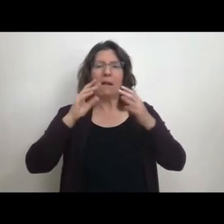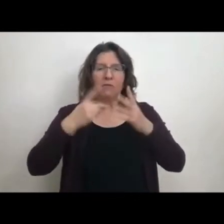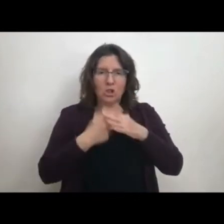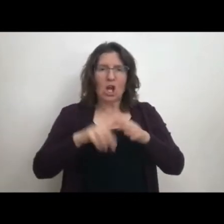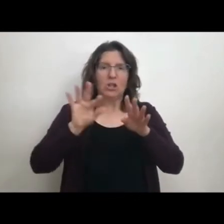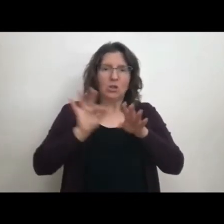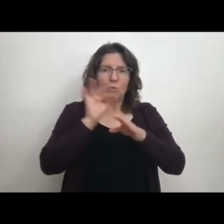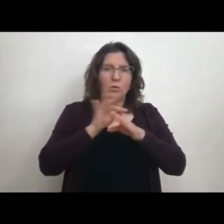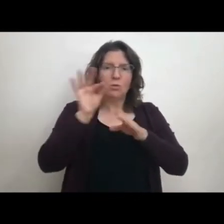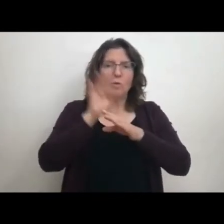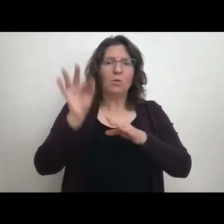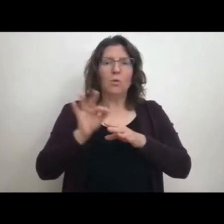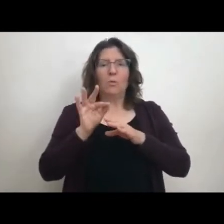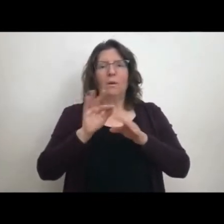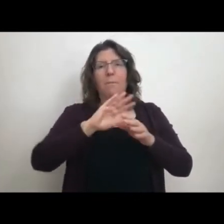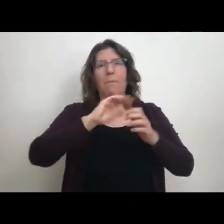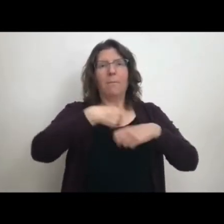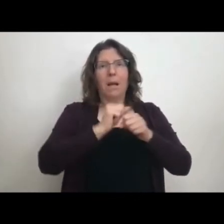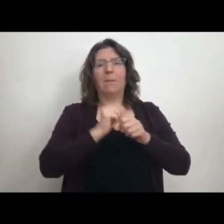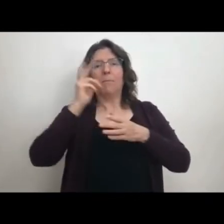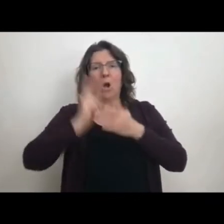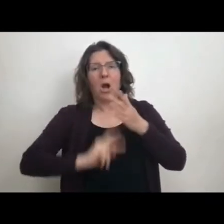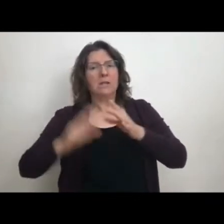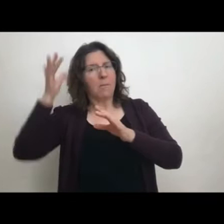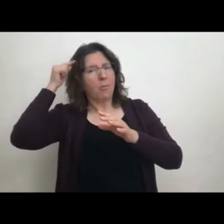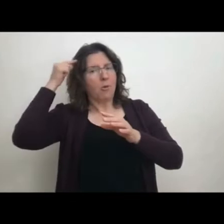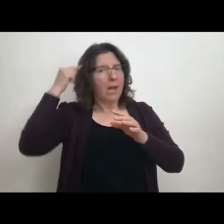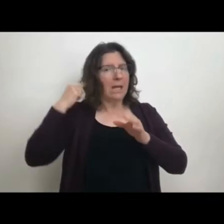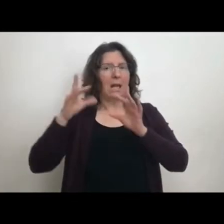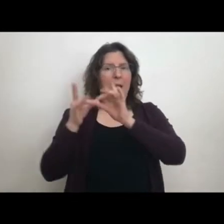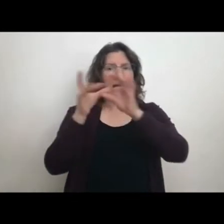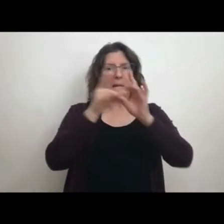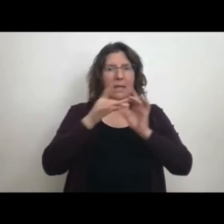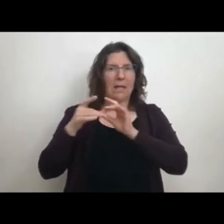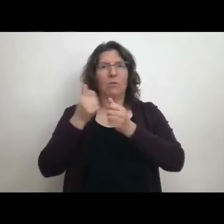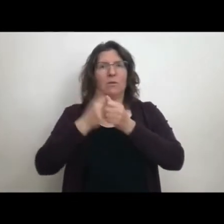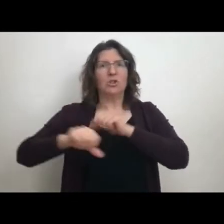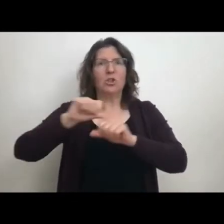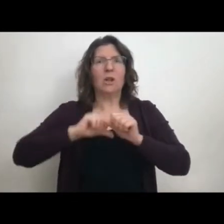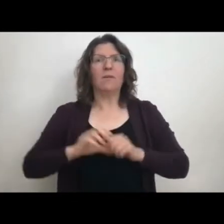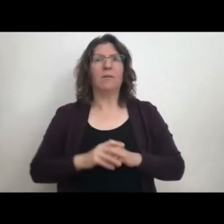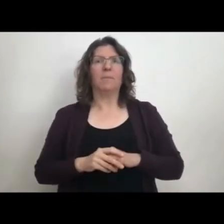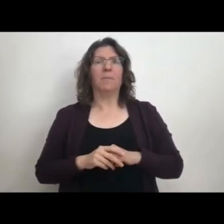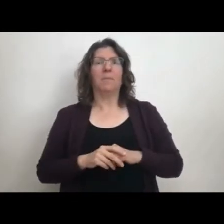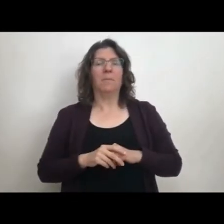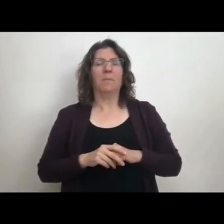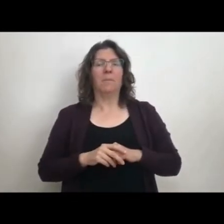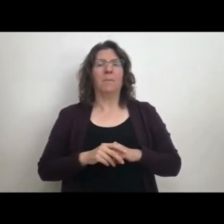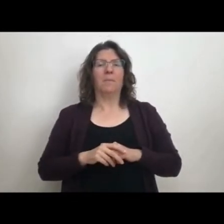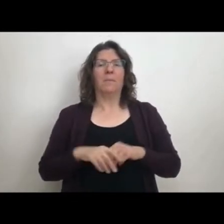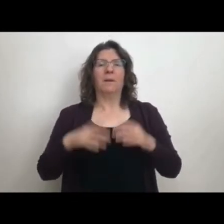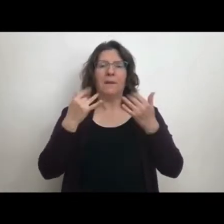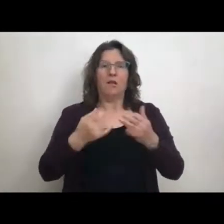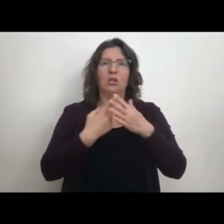The breaks and disconnections in the brain, caused by language deprivation, were sewn together to be reconnected.